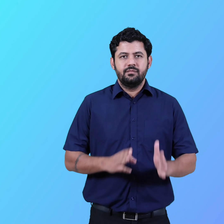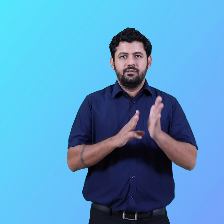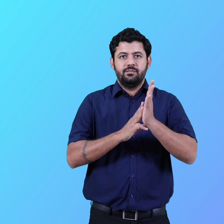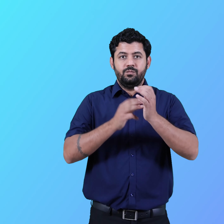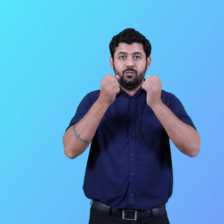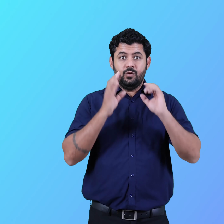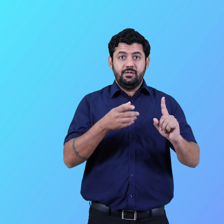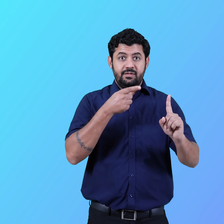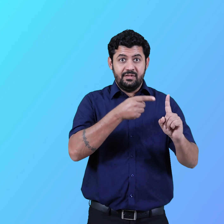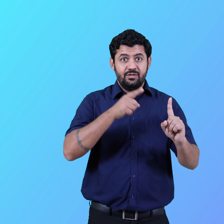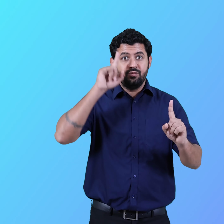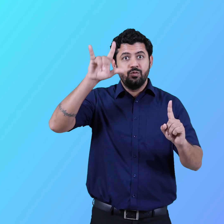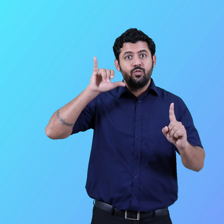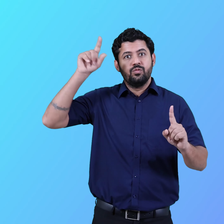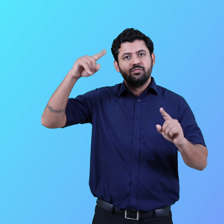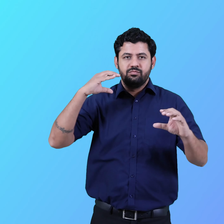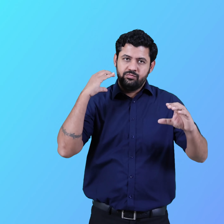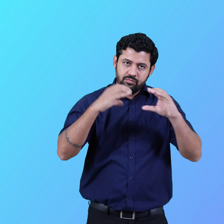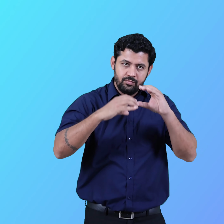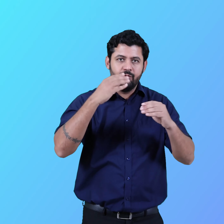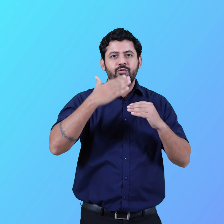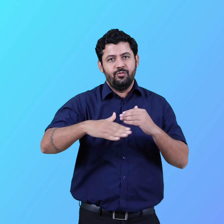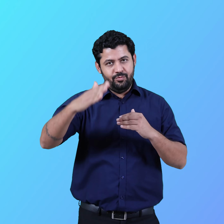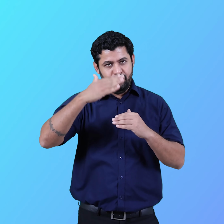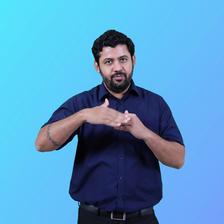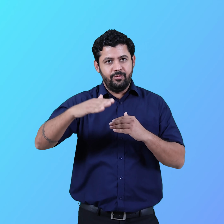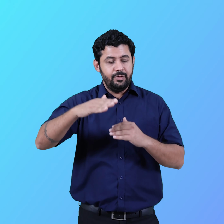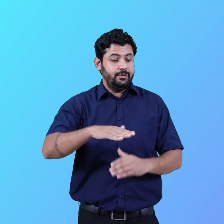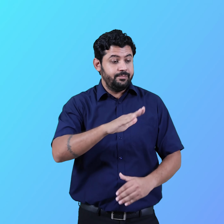Again the LORD said to Moses,